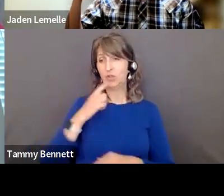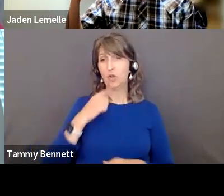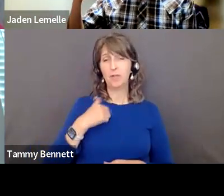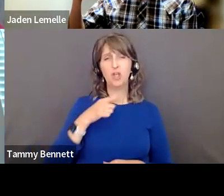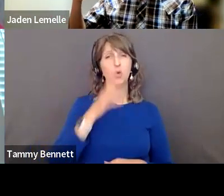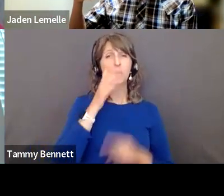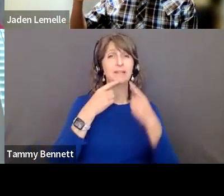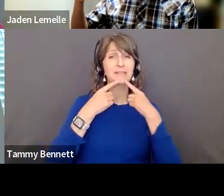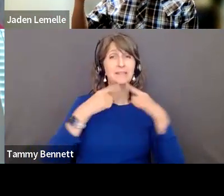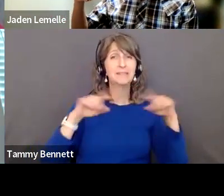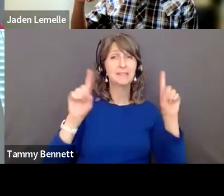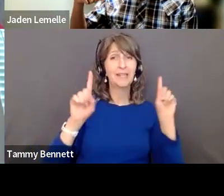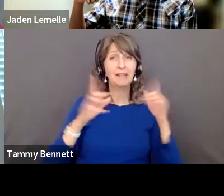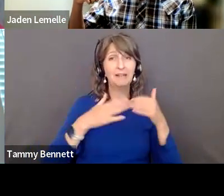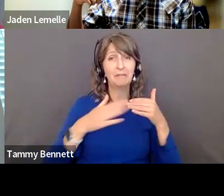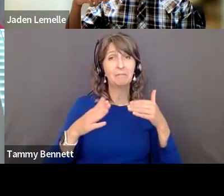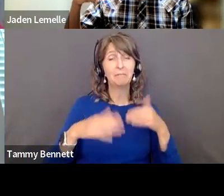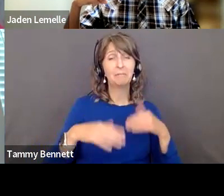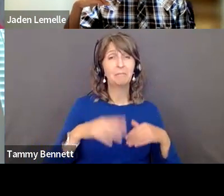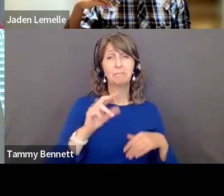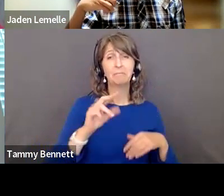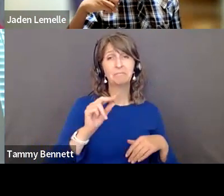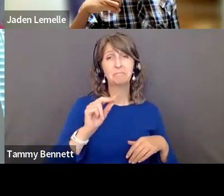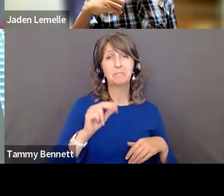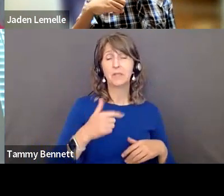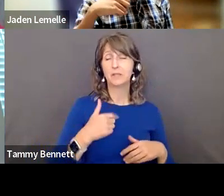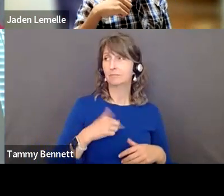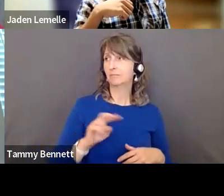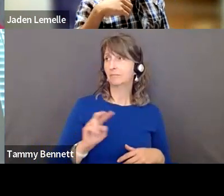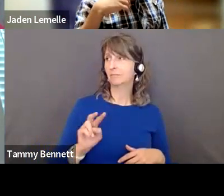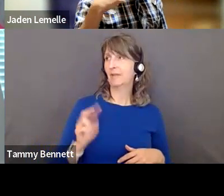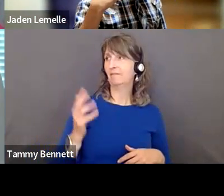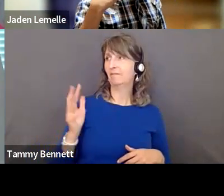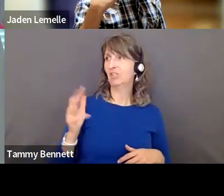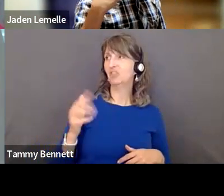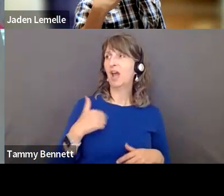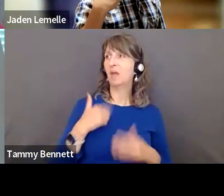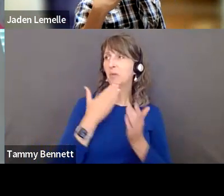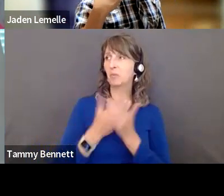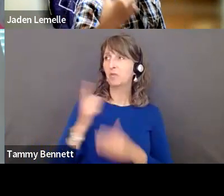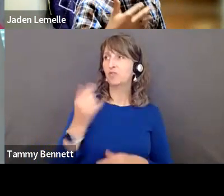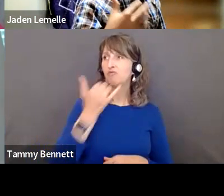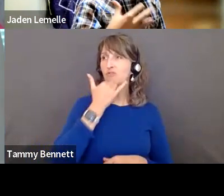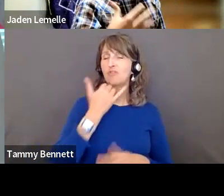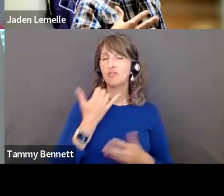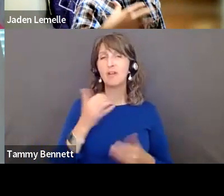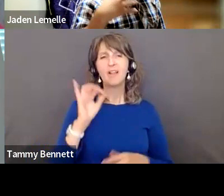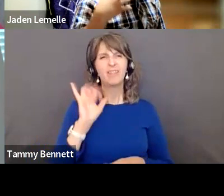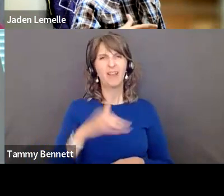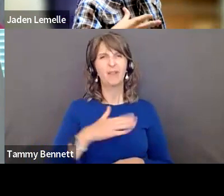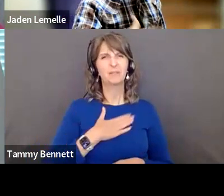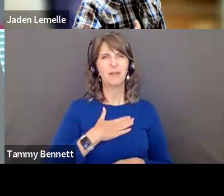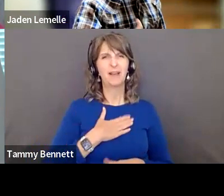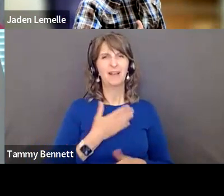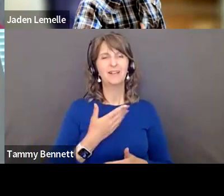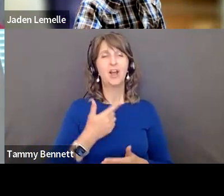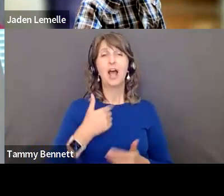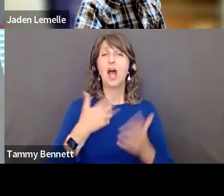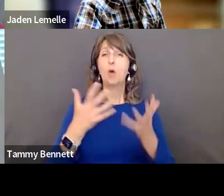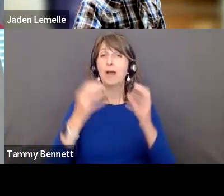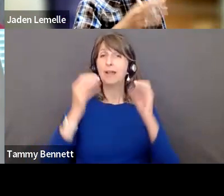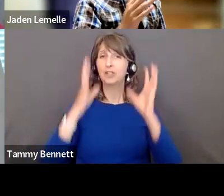That fuel that far saying, okay. Let me prove you wrong right here. So that's why I want to use to know not every child's gonna learn the same way.